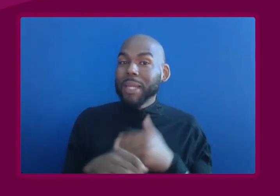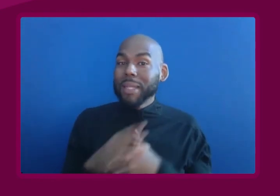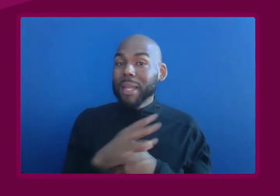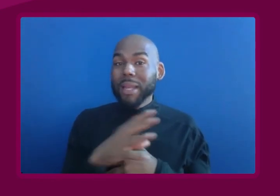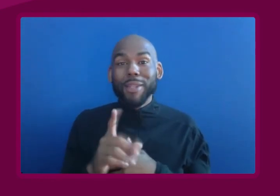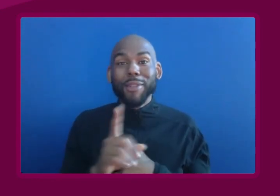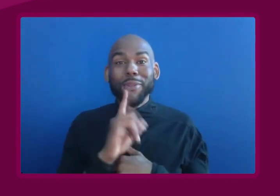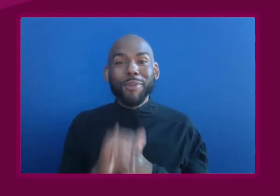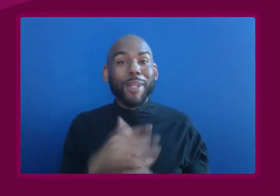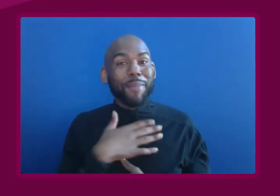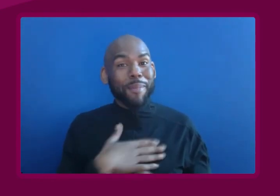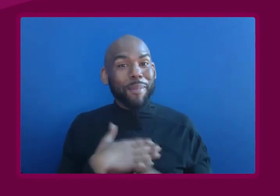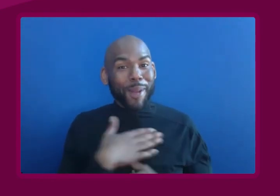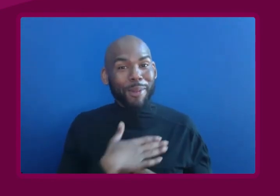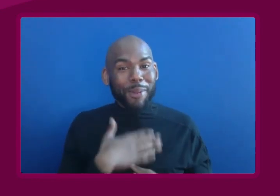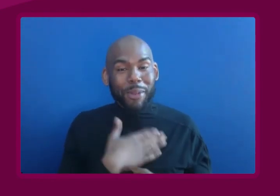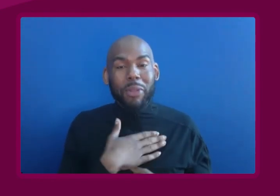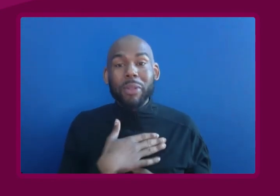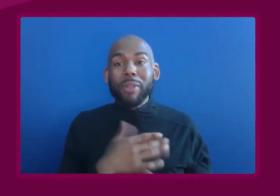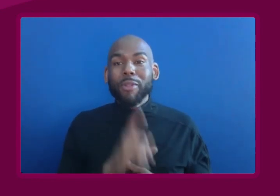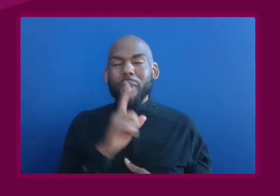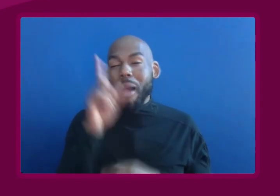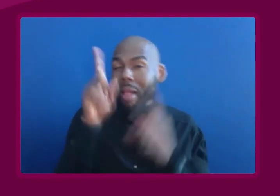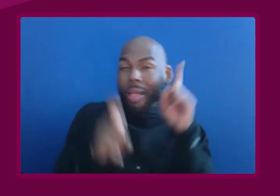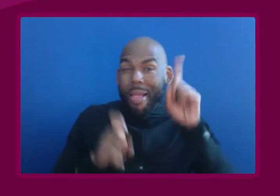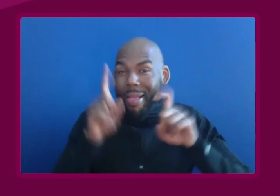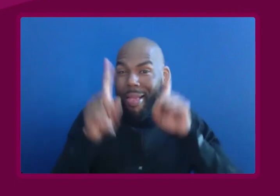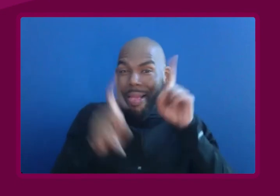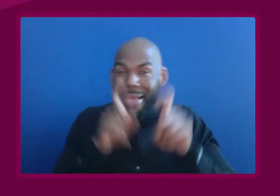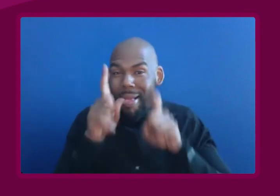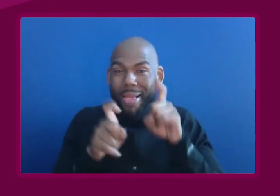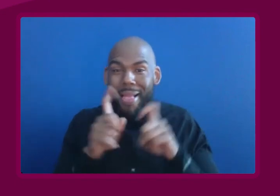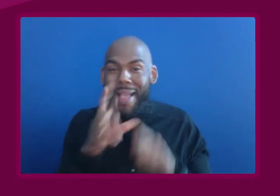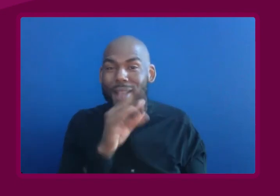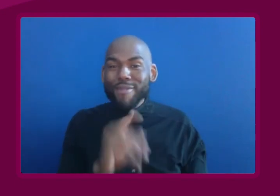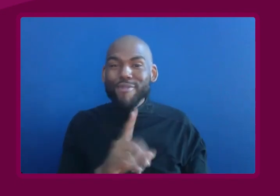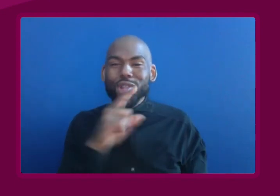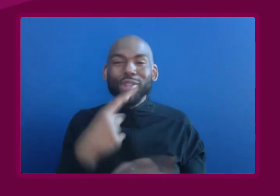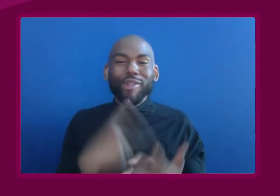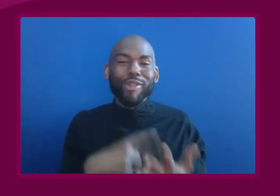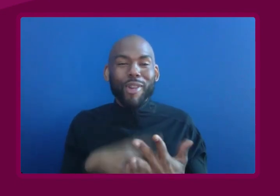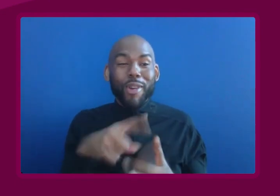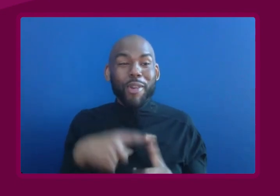It's just been such a pleasure to pick your brain about this and really talk about why